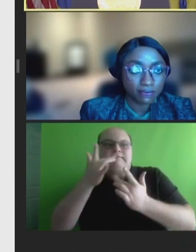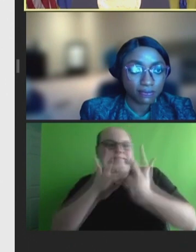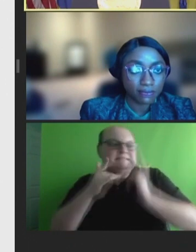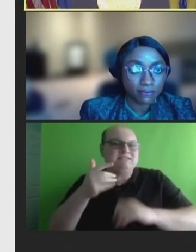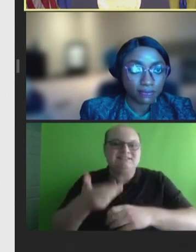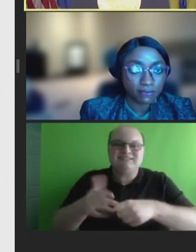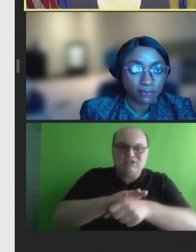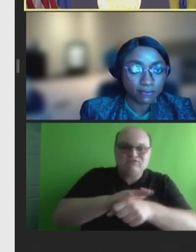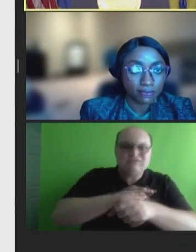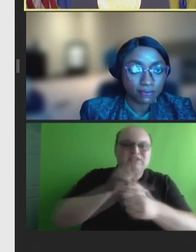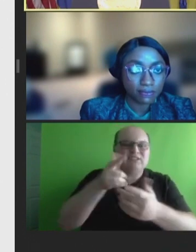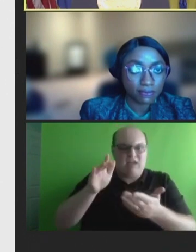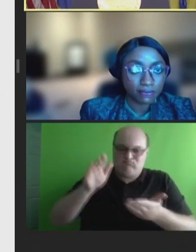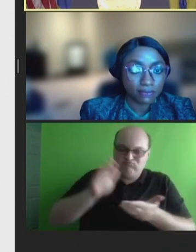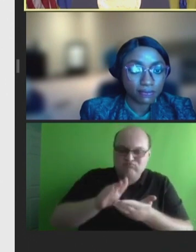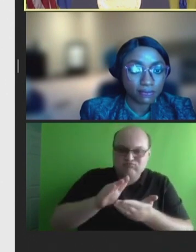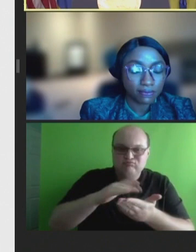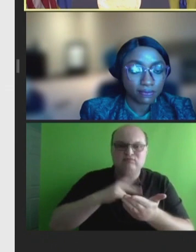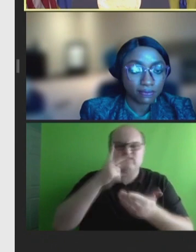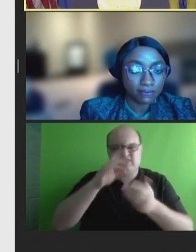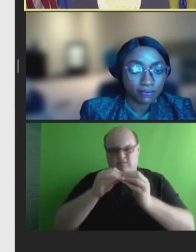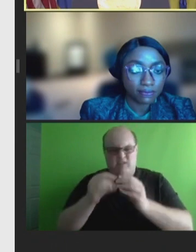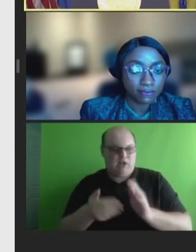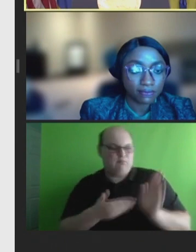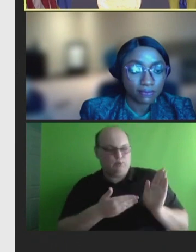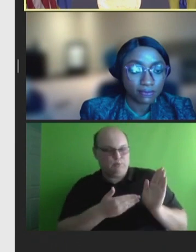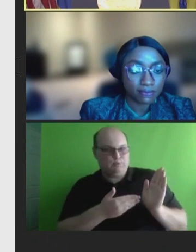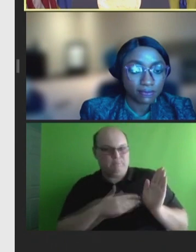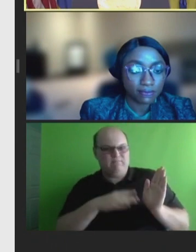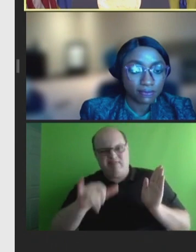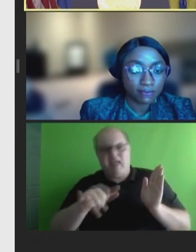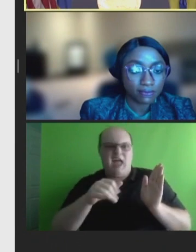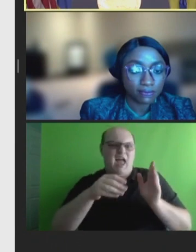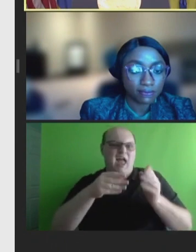see some of these numbers here. And we update this infographic about what I think of every